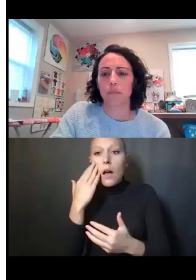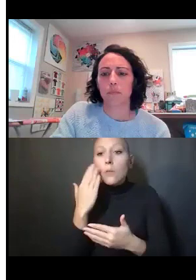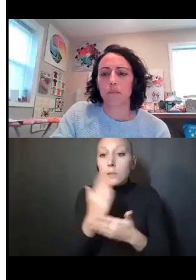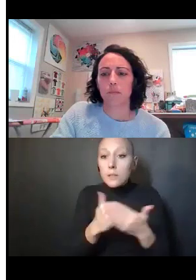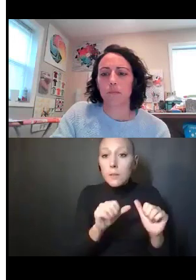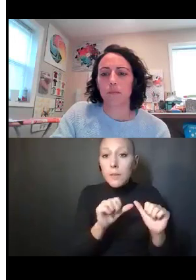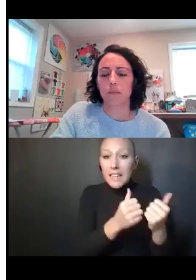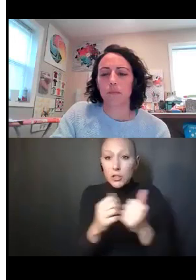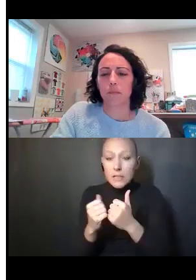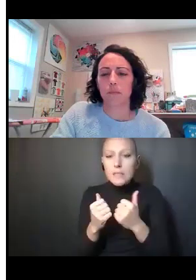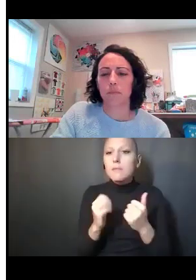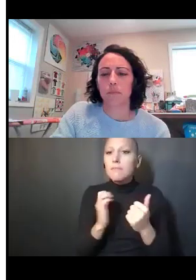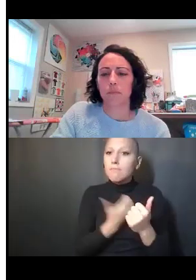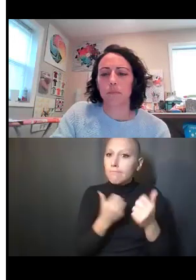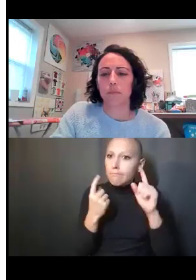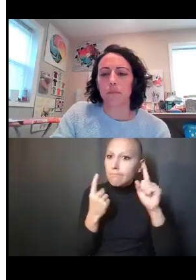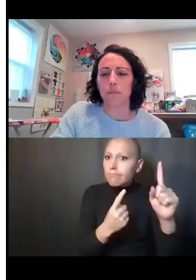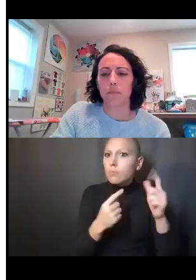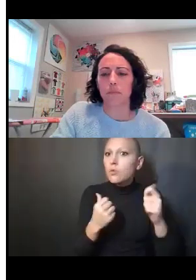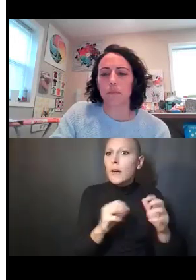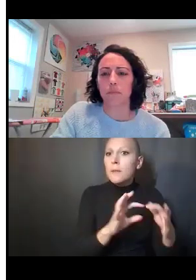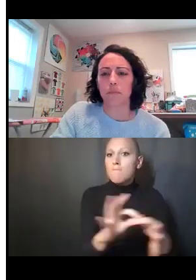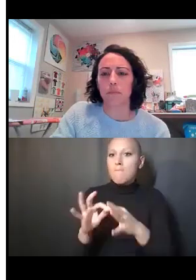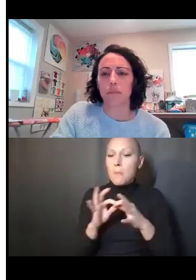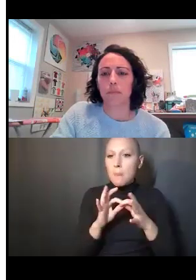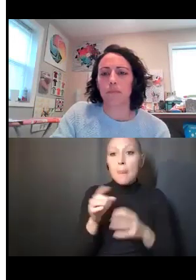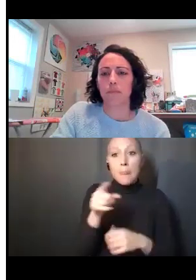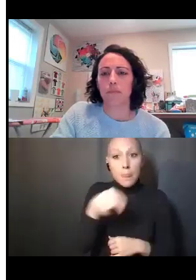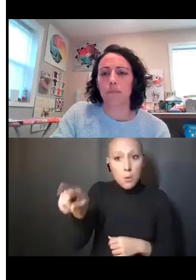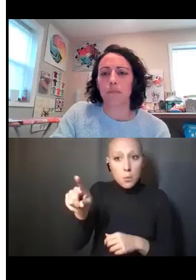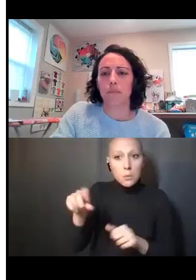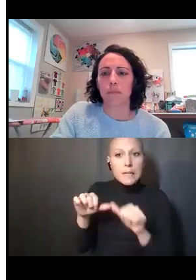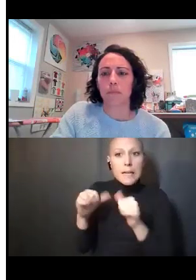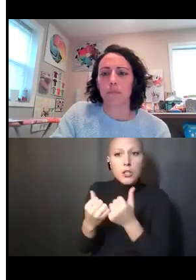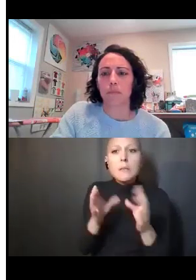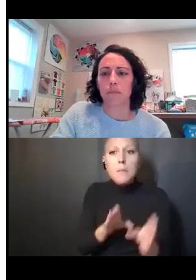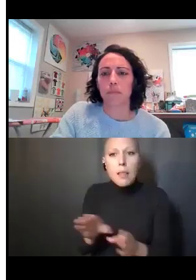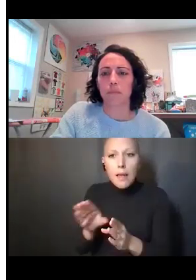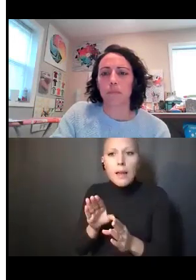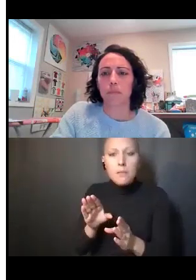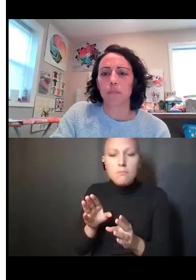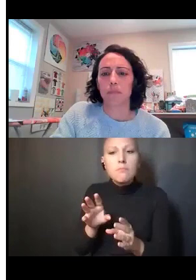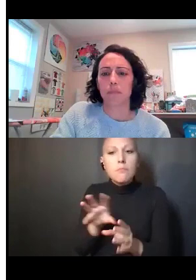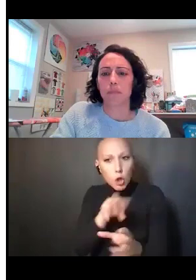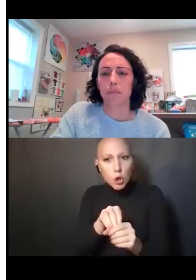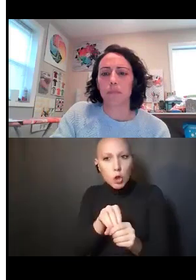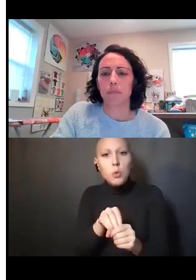do plan to include commitments in their FCOI collections.